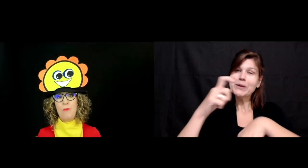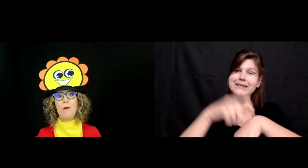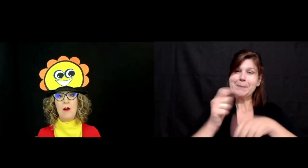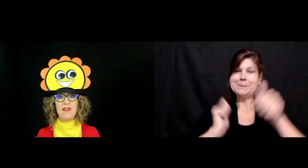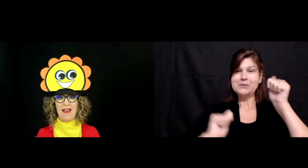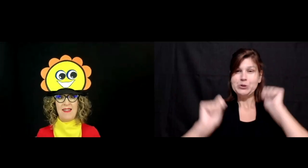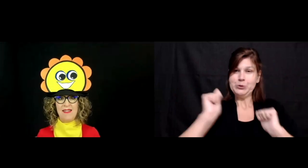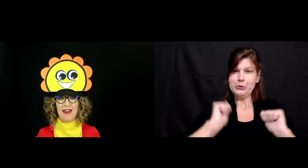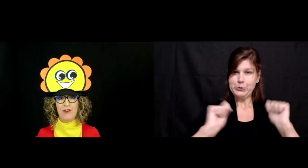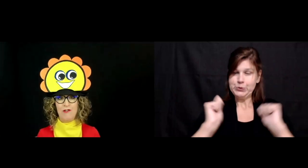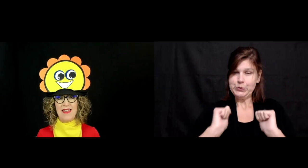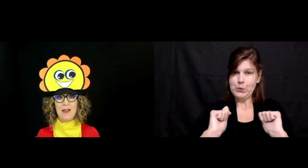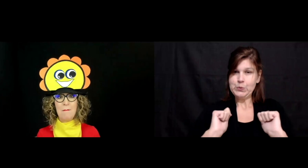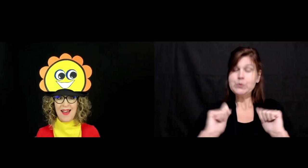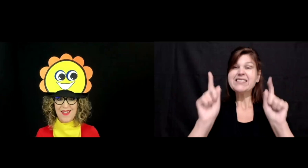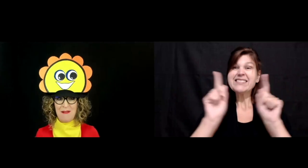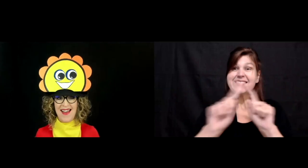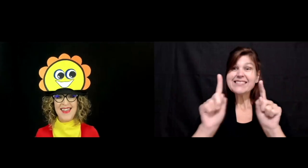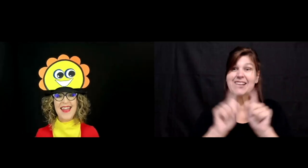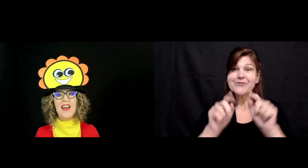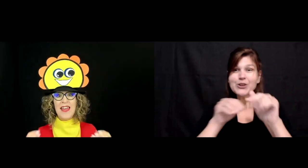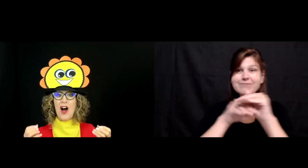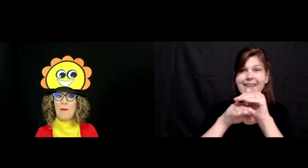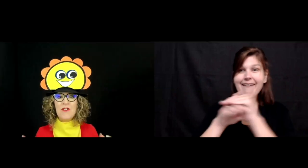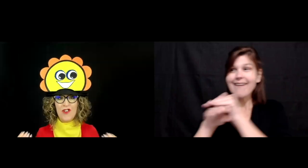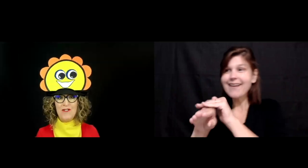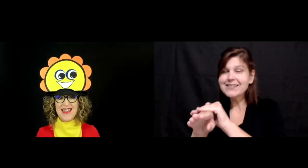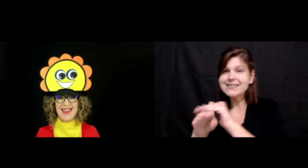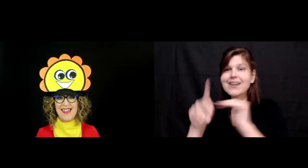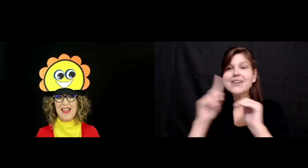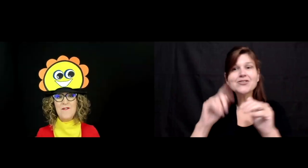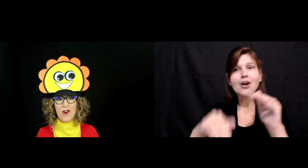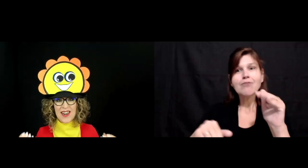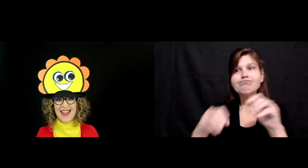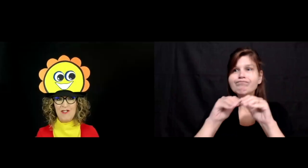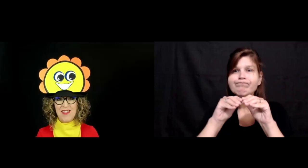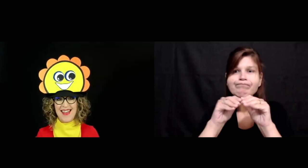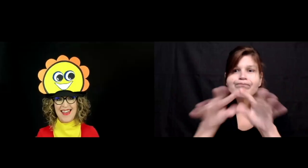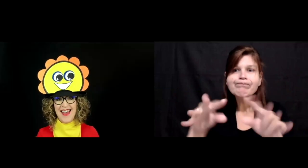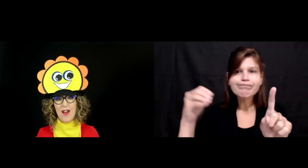to promote access to literacy, to maximize the opportunities for literacy